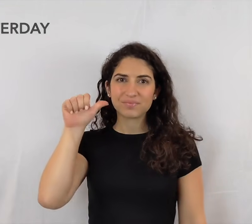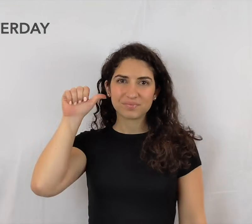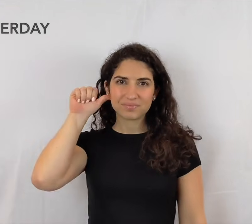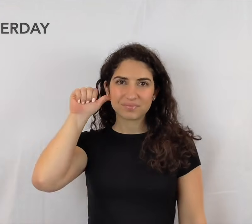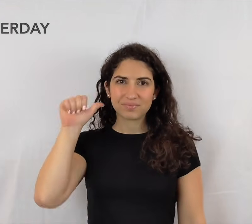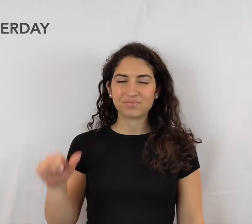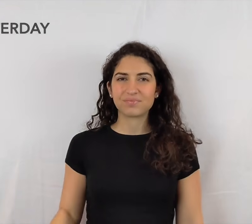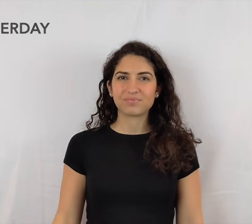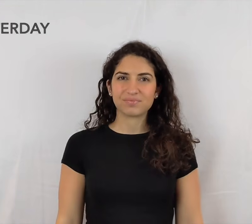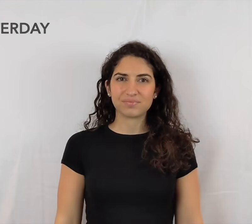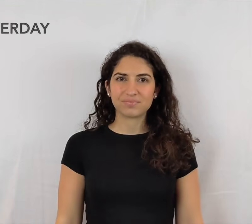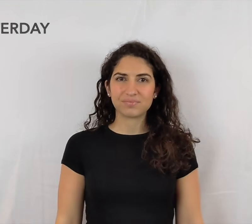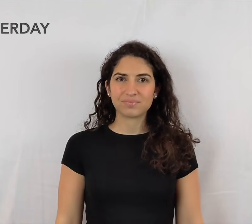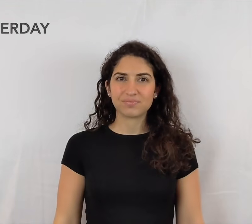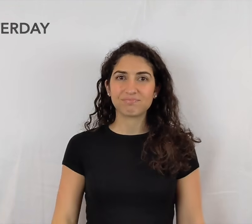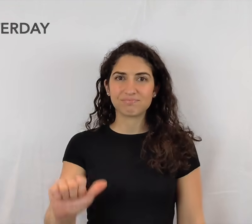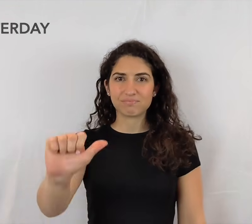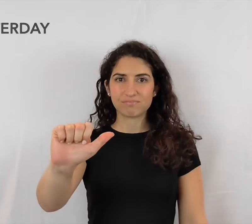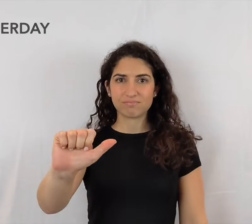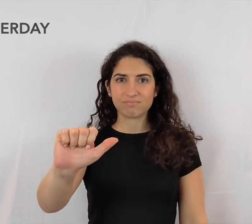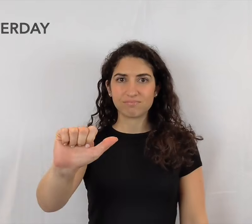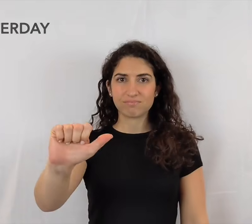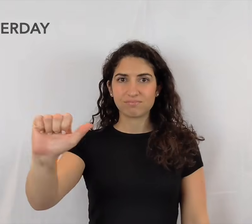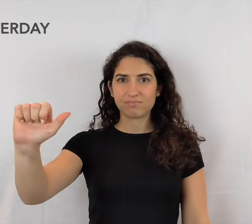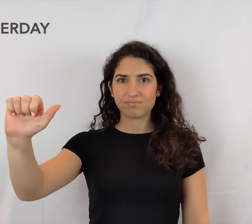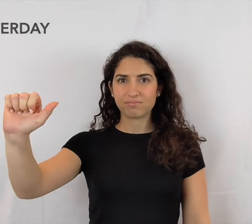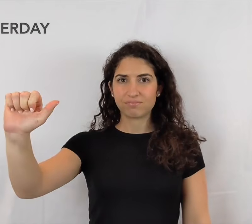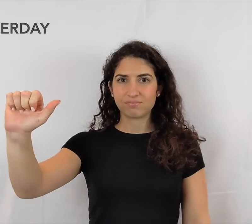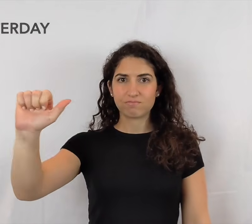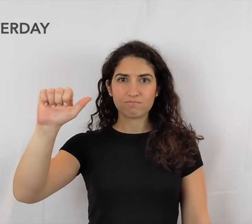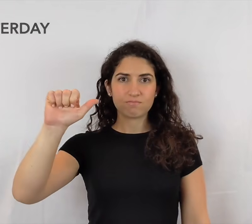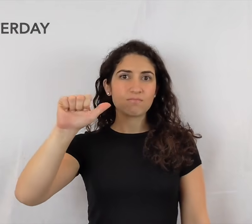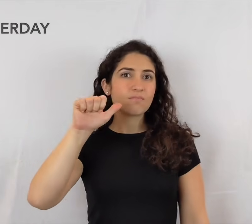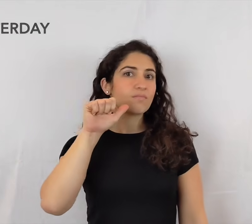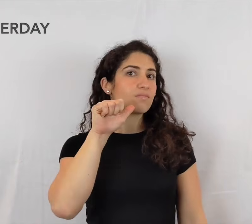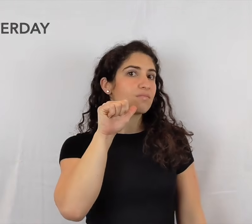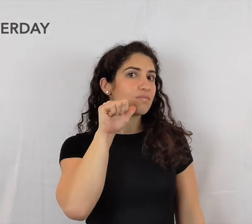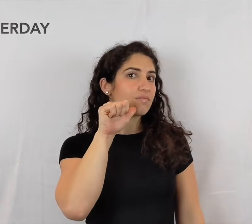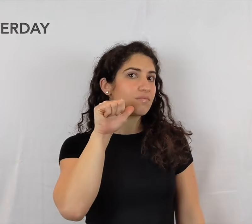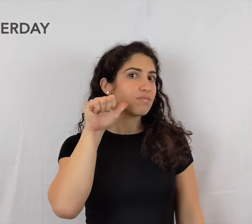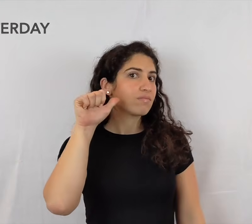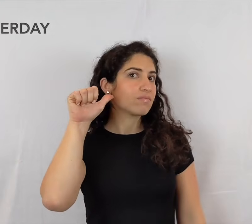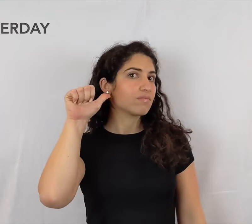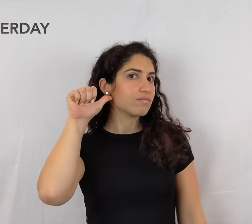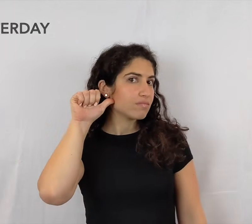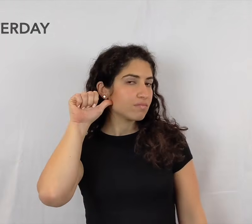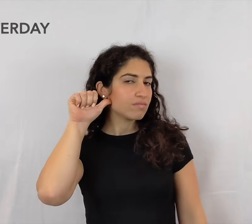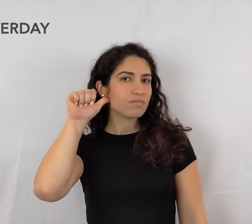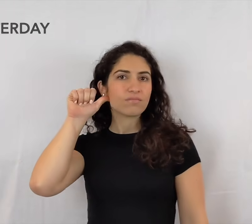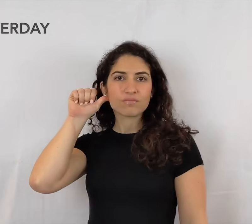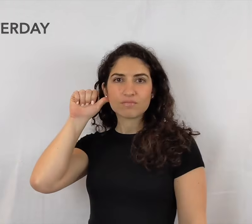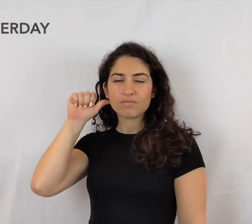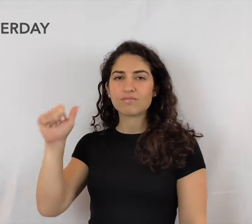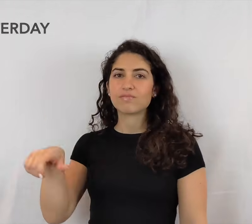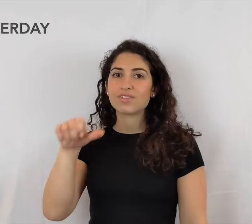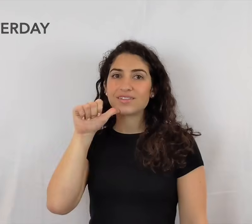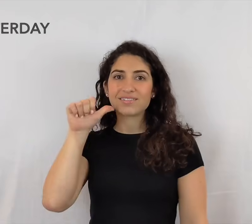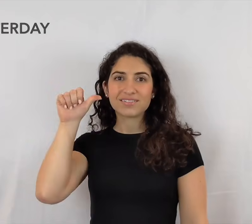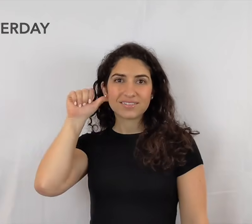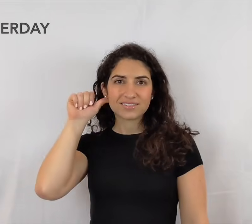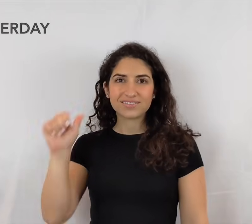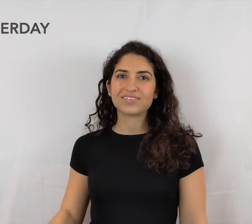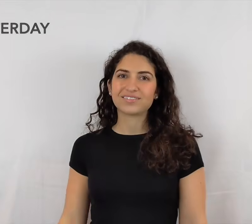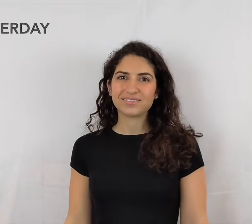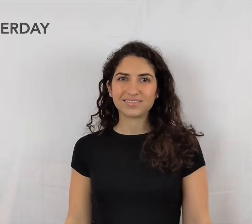Yesterday. The thumb hand shape like this touches the chin and moves up the jaw. Yesterday.